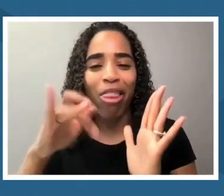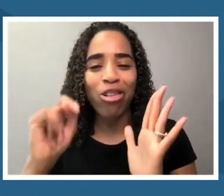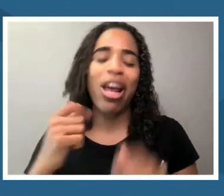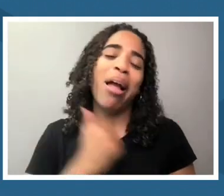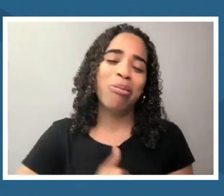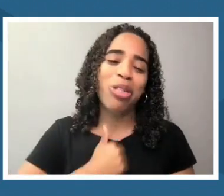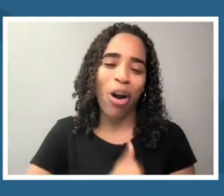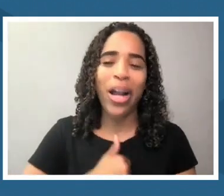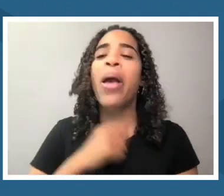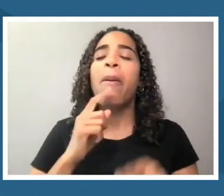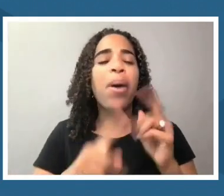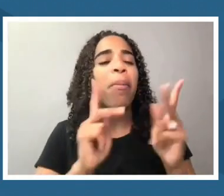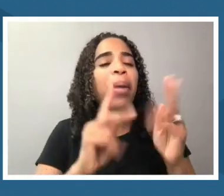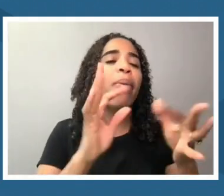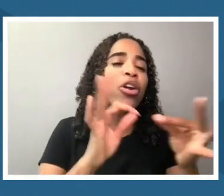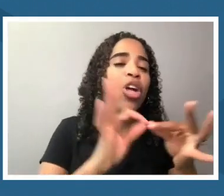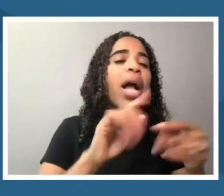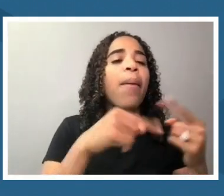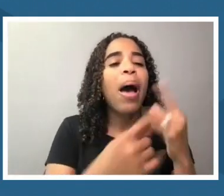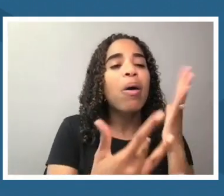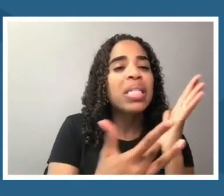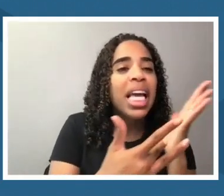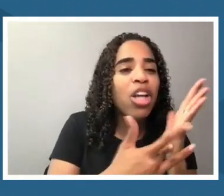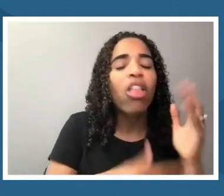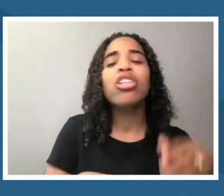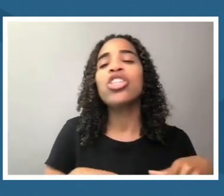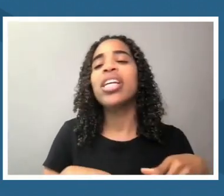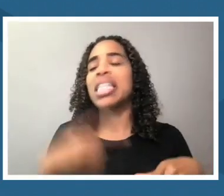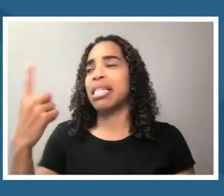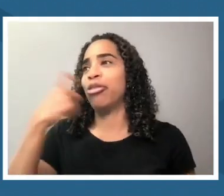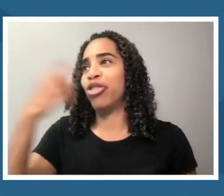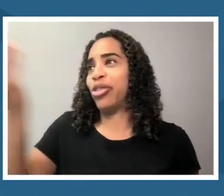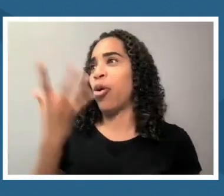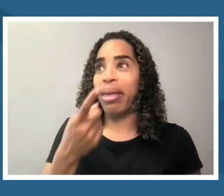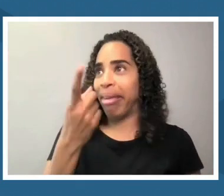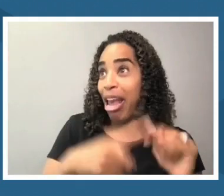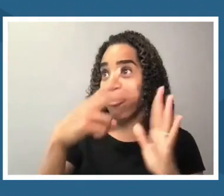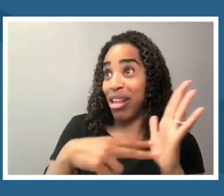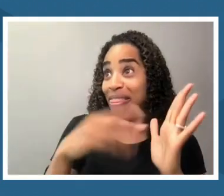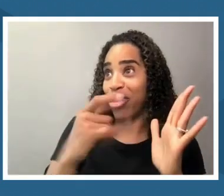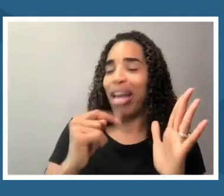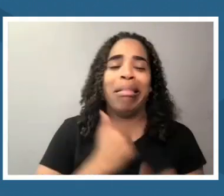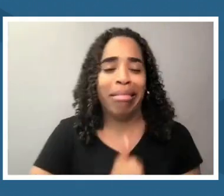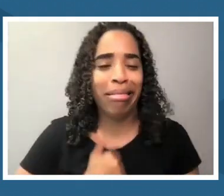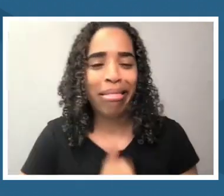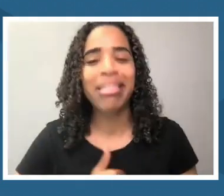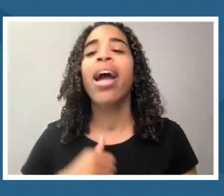technologies and the such i've just been reminded uh mercedes is gonna dive us in